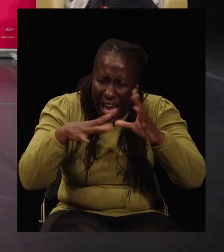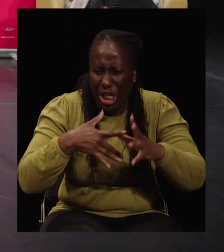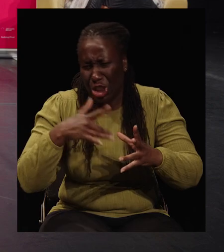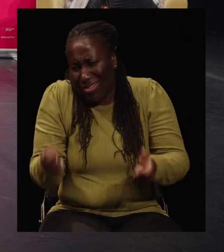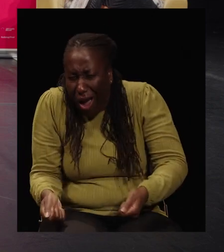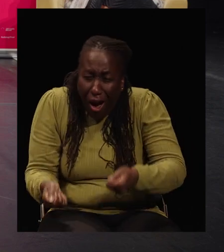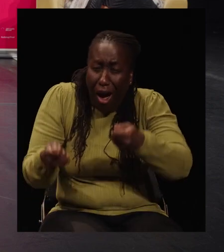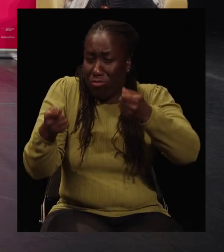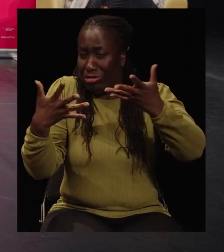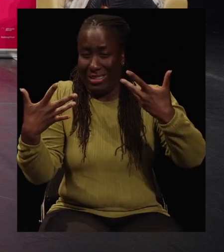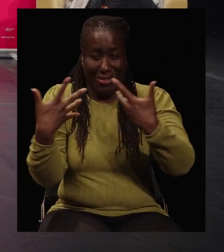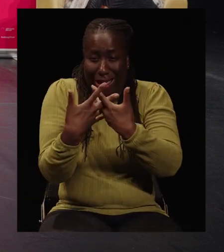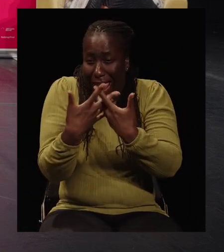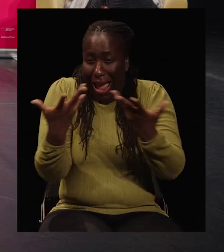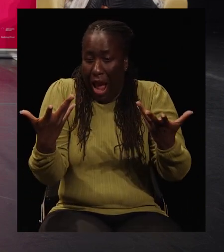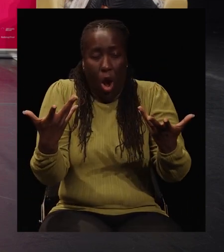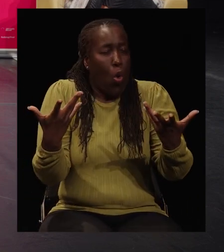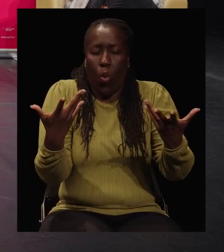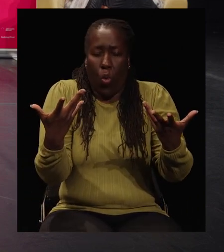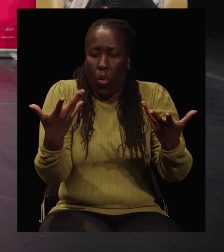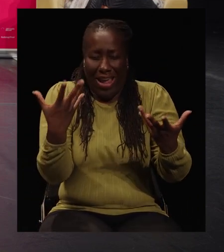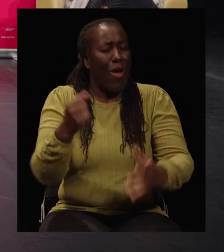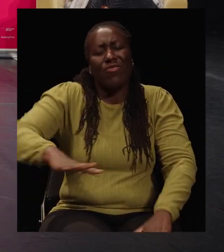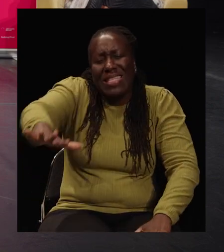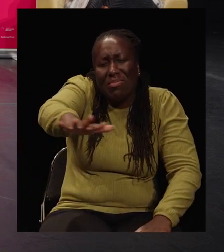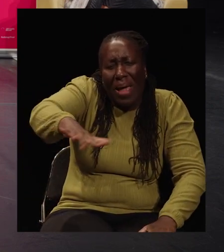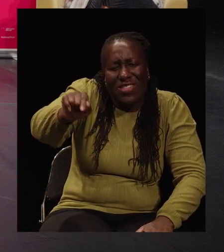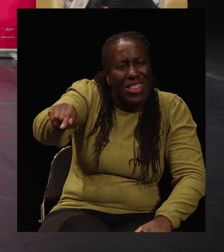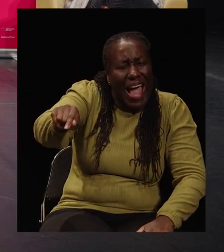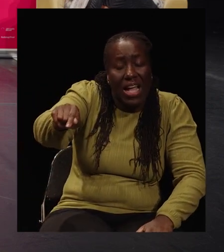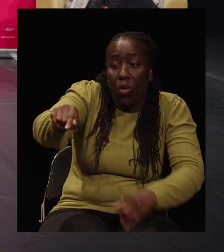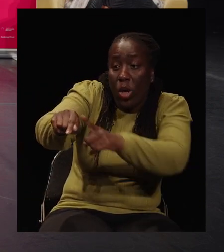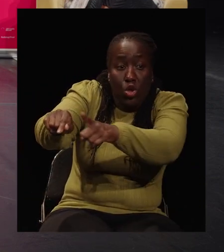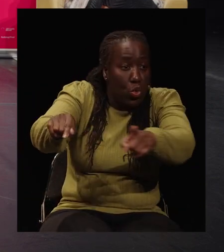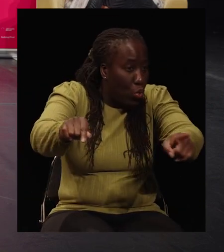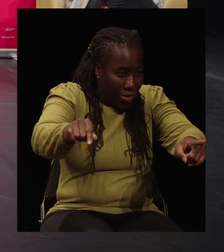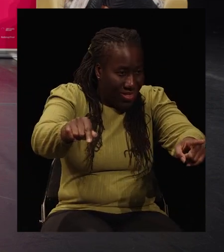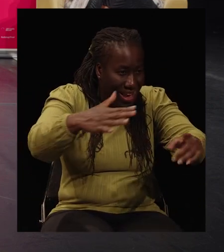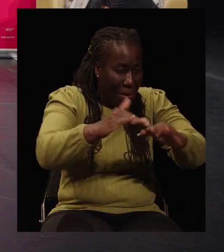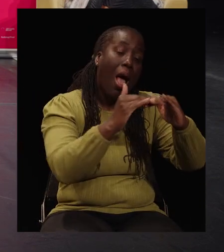But how is there space for that in this notion of having a level society